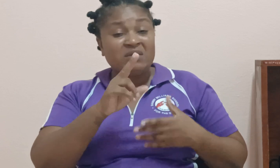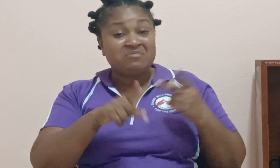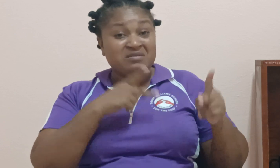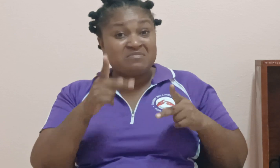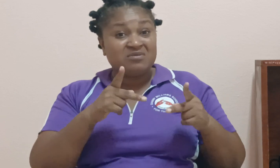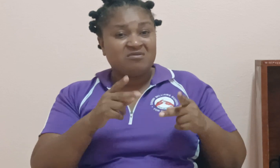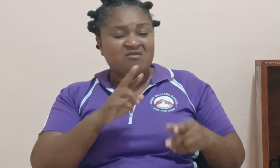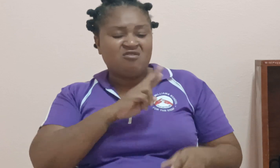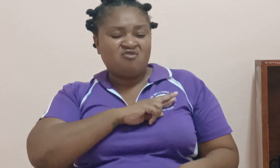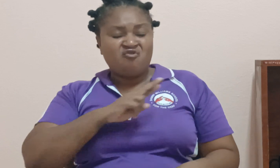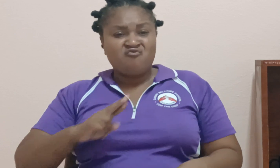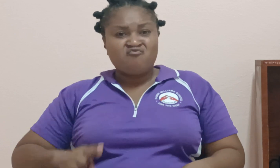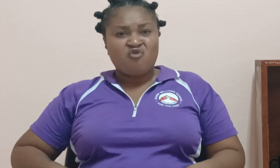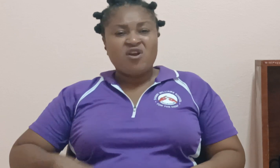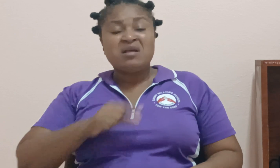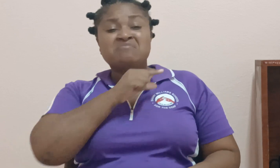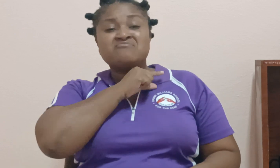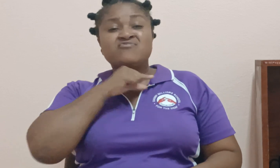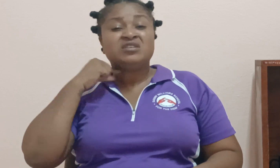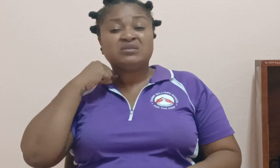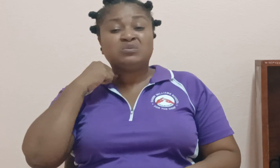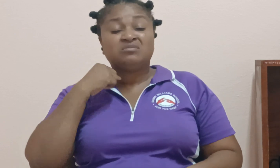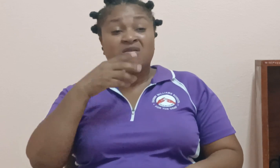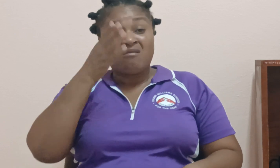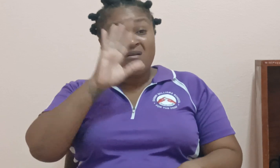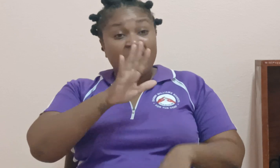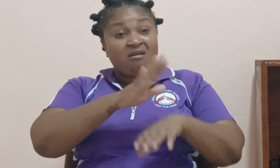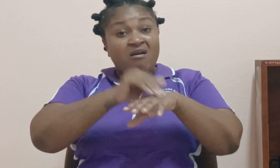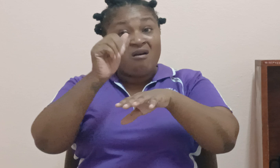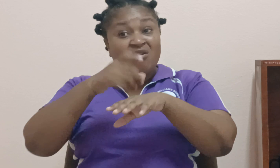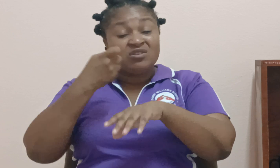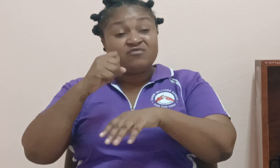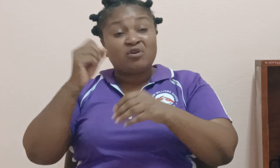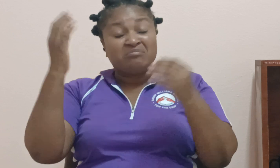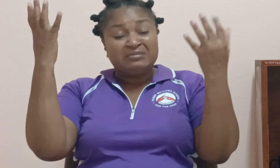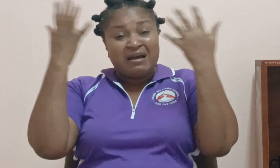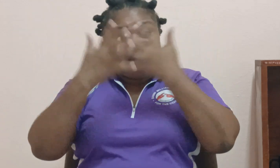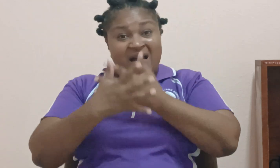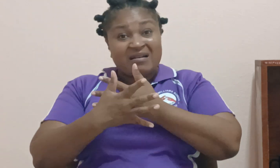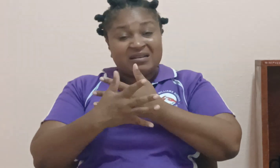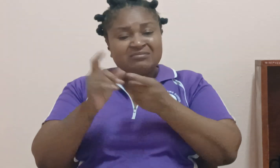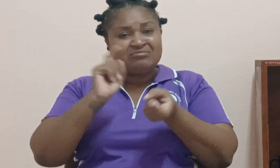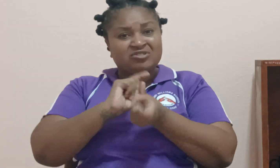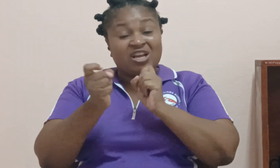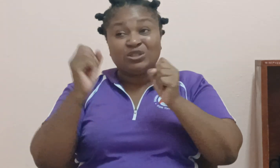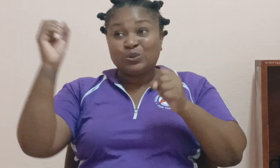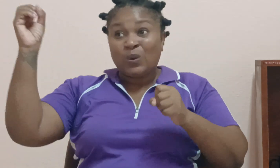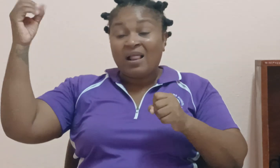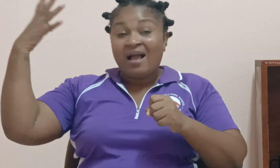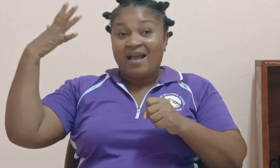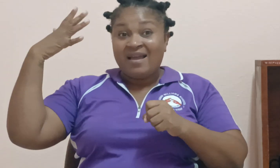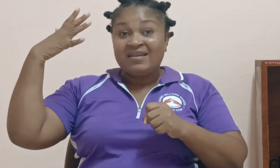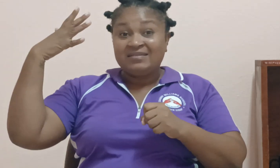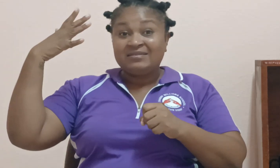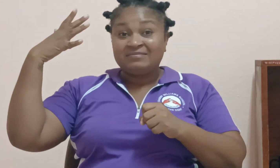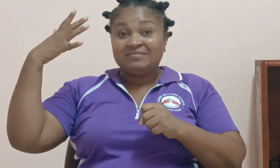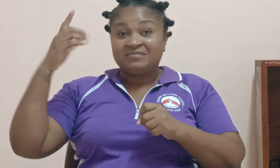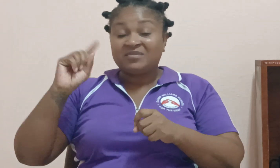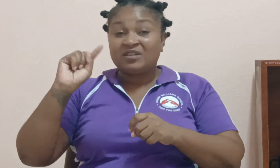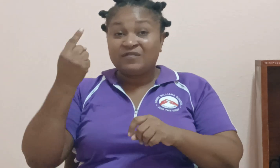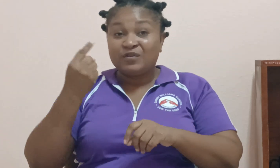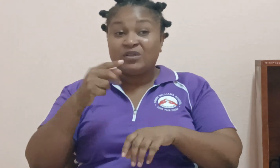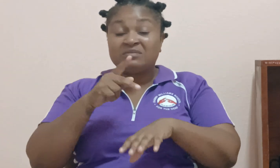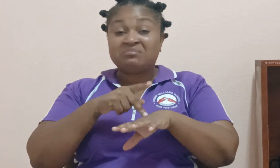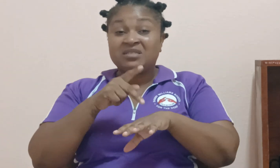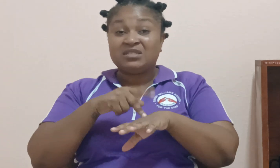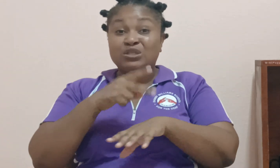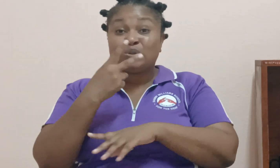called from darkness into His marvelous light. 1 Peter 2:9